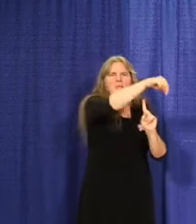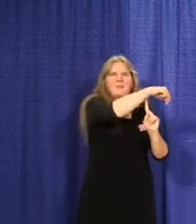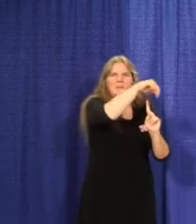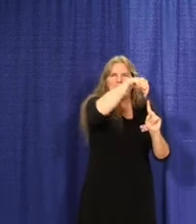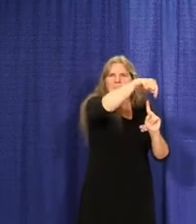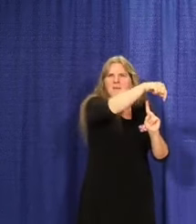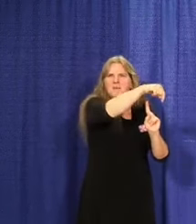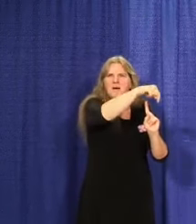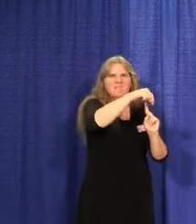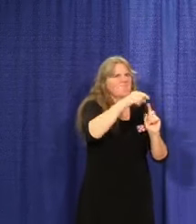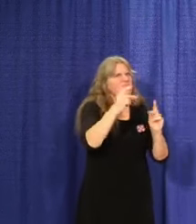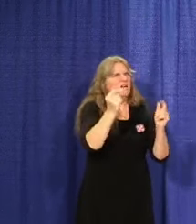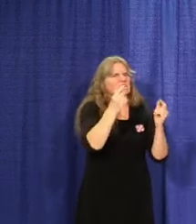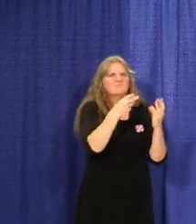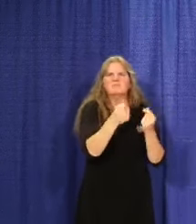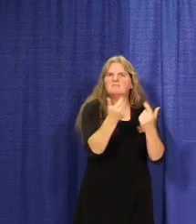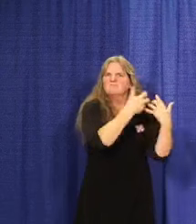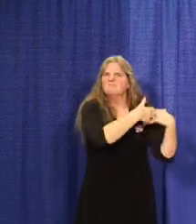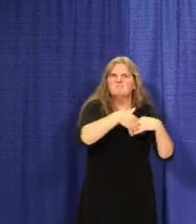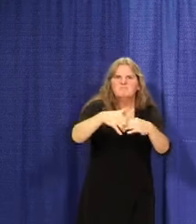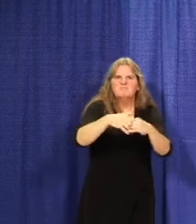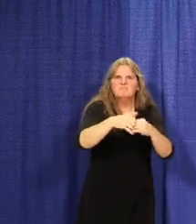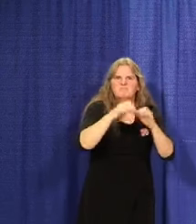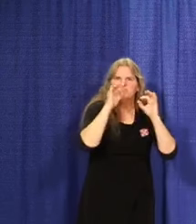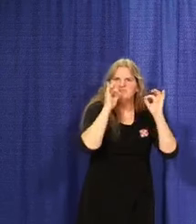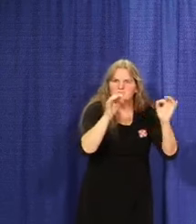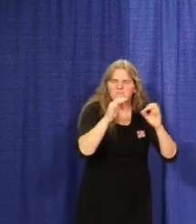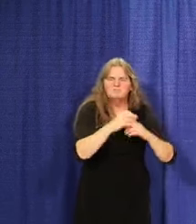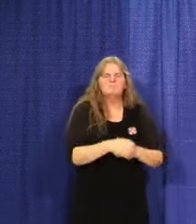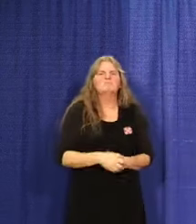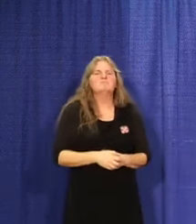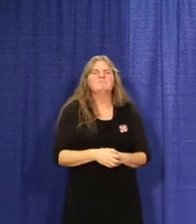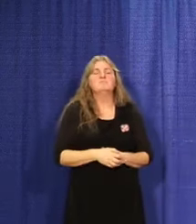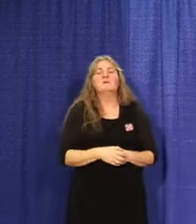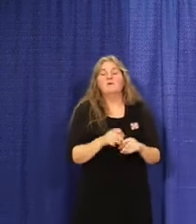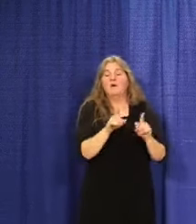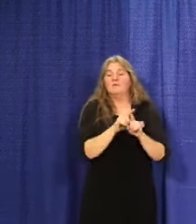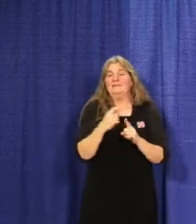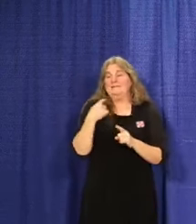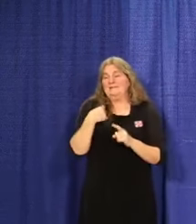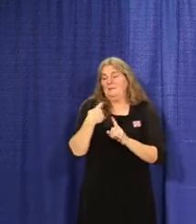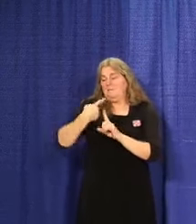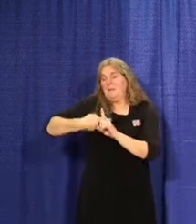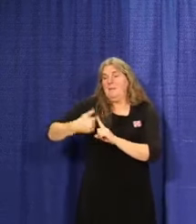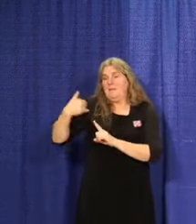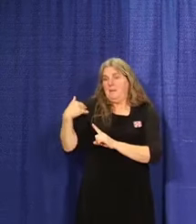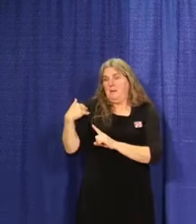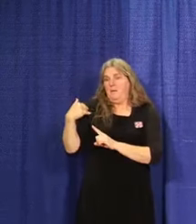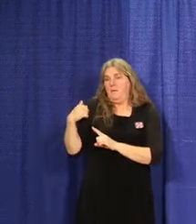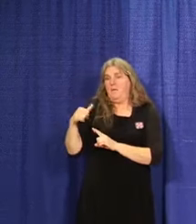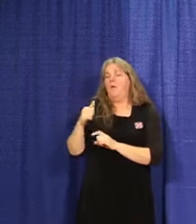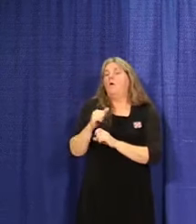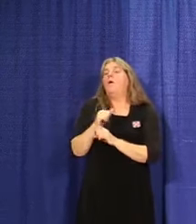announcements, such as the case that was treated in hospital last month or the exposures associated with visitors, or